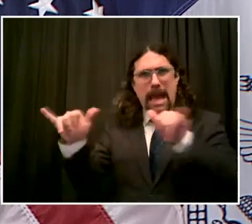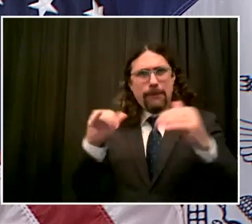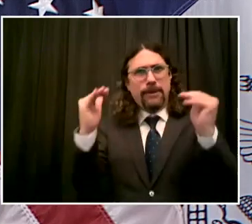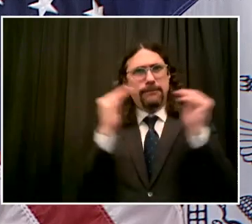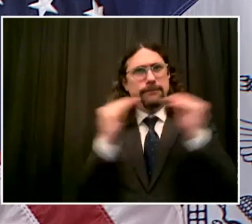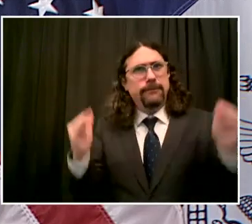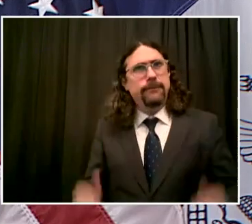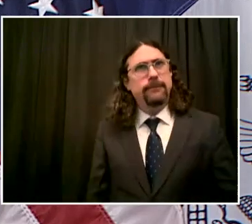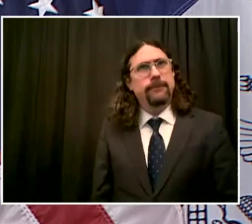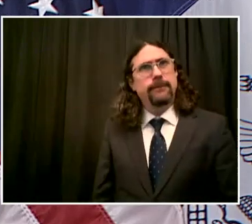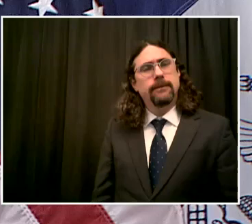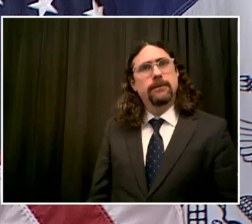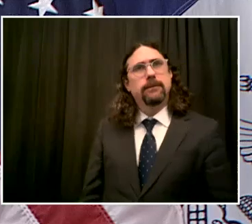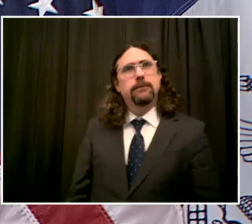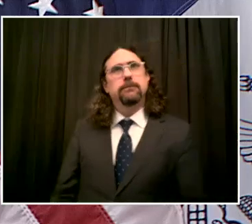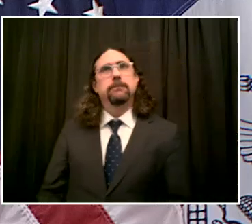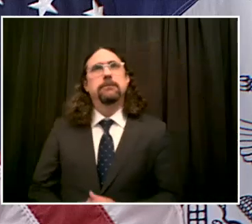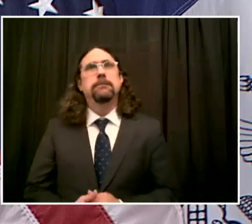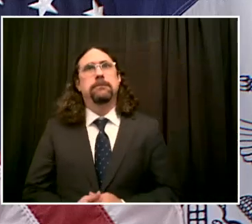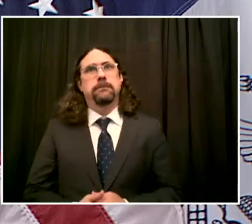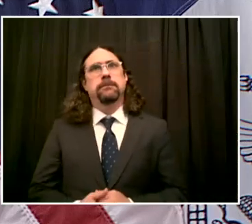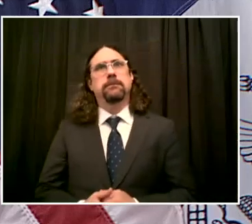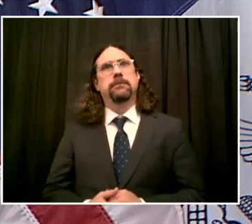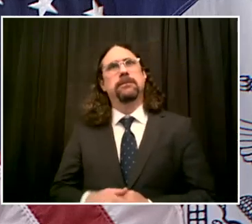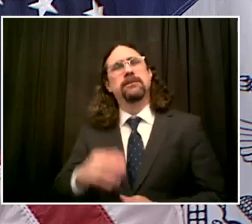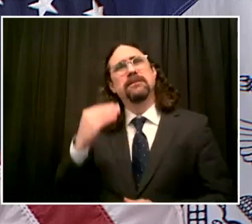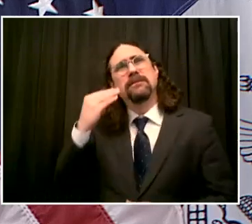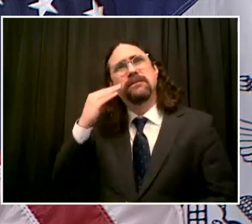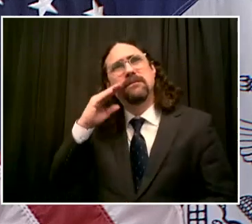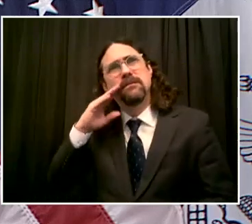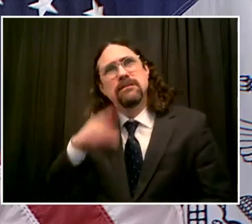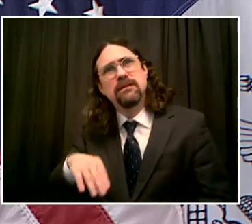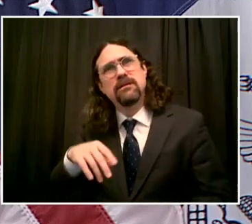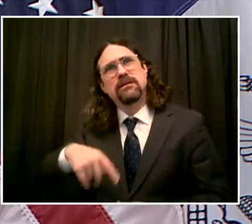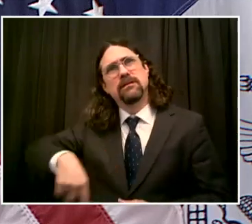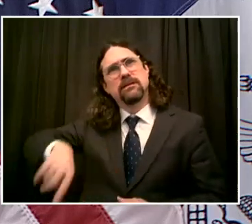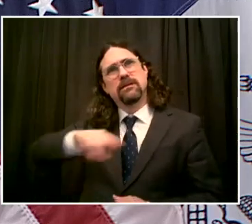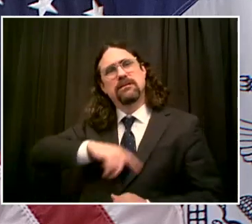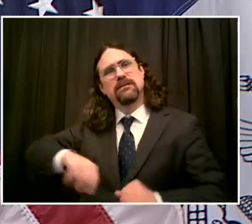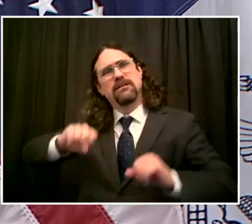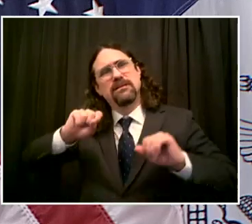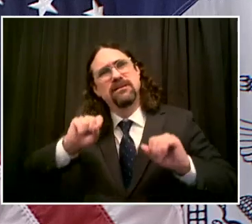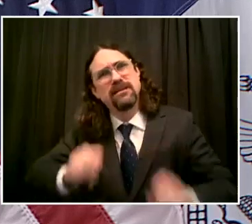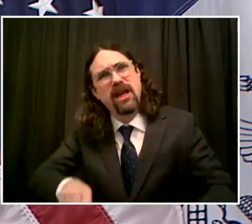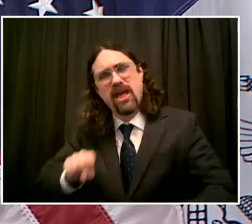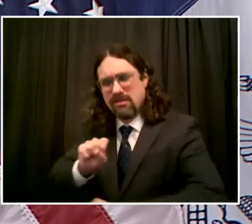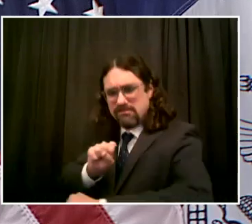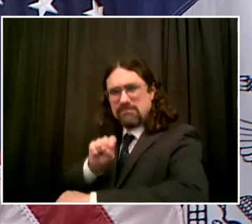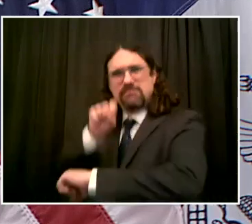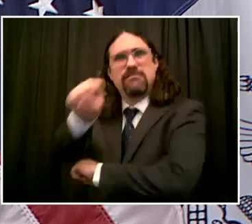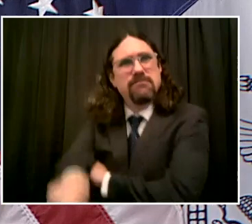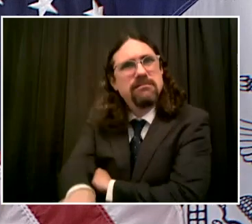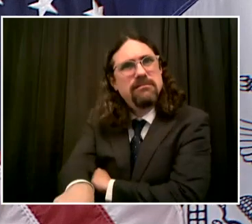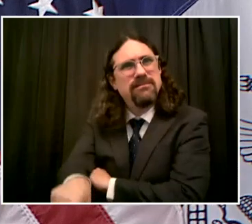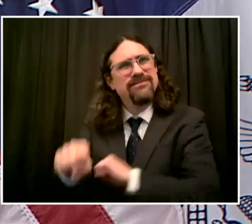OVERCOME THIS. I KNOW WE CAN. WE'RE GOING TO TAKE SOME